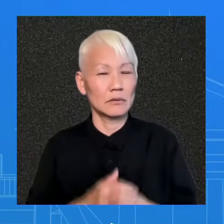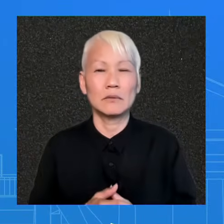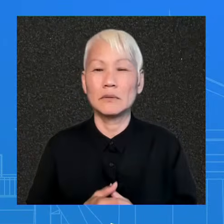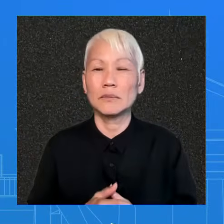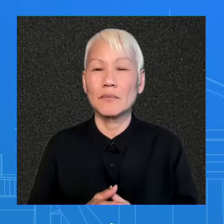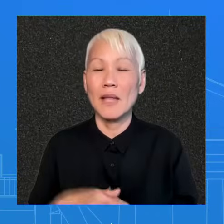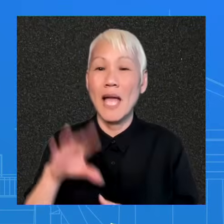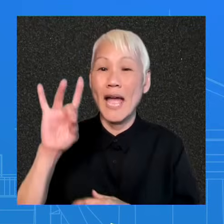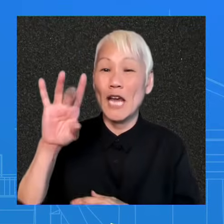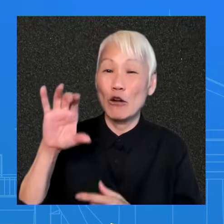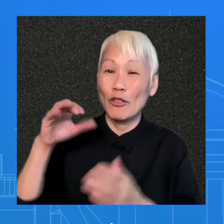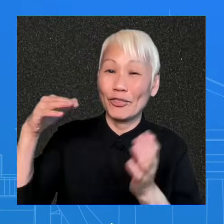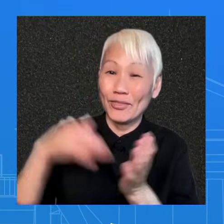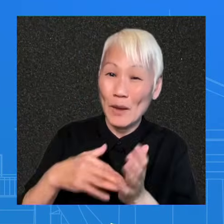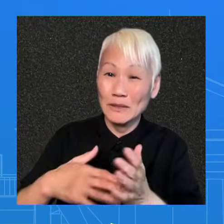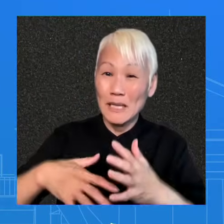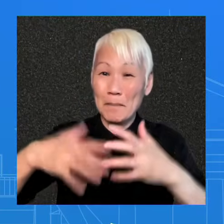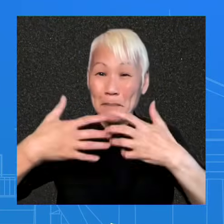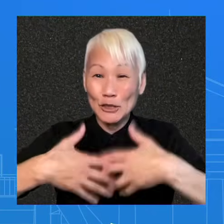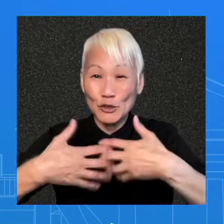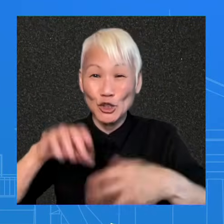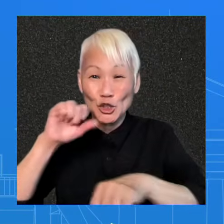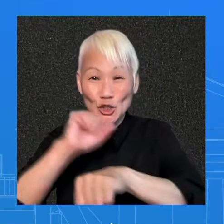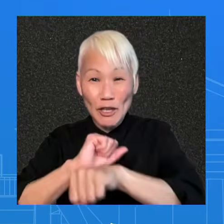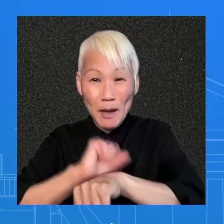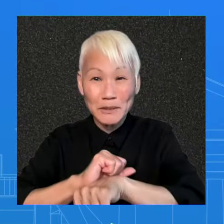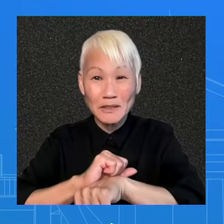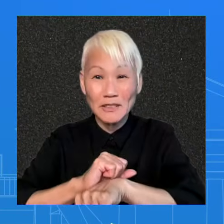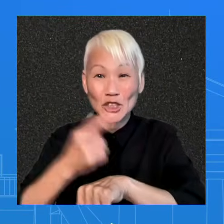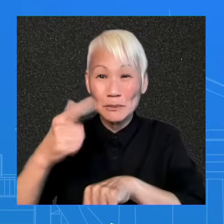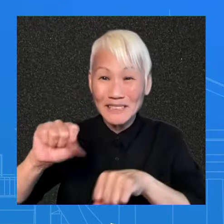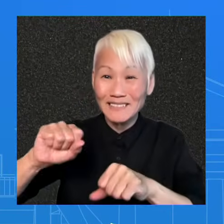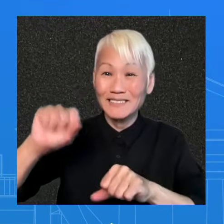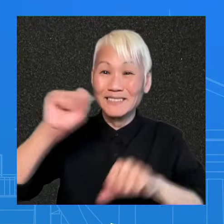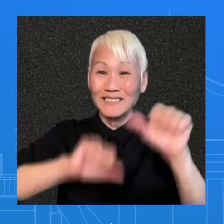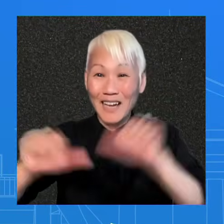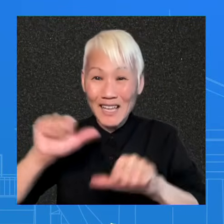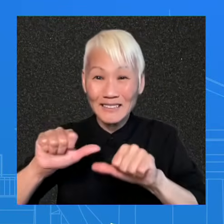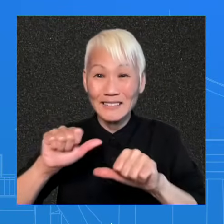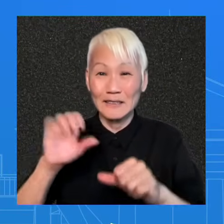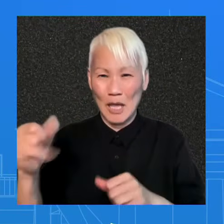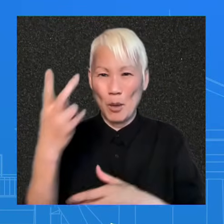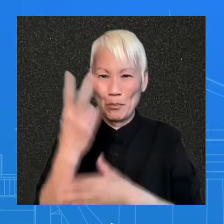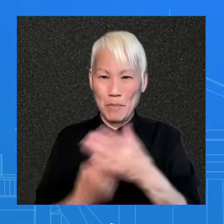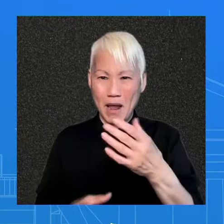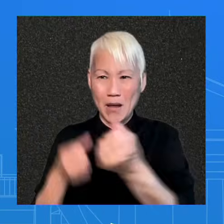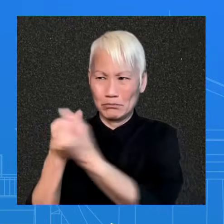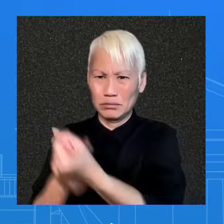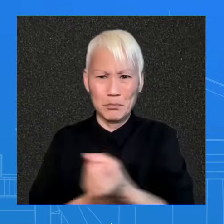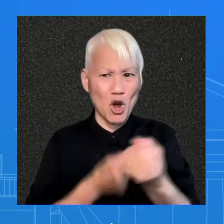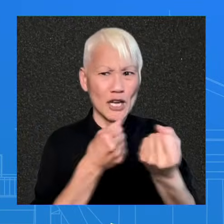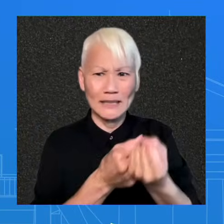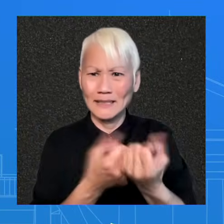I would point you to the CHIPS and Science Act that was bipartisan that the President was able to get done to make sure that we bring back jobs here.